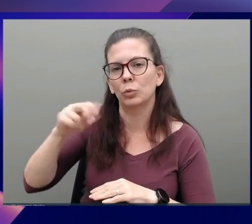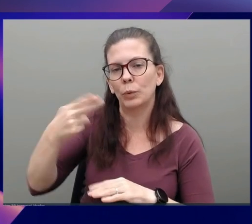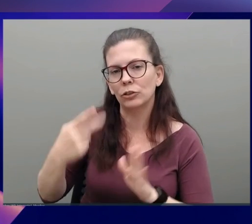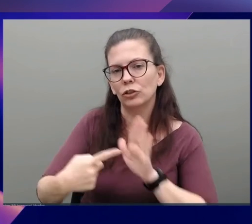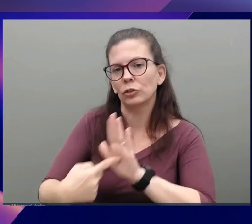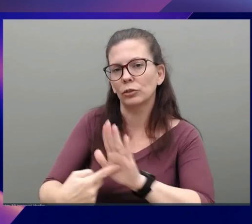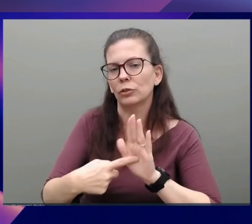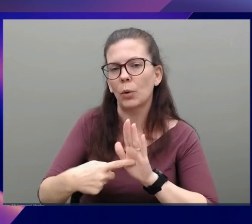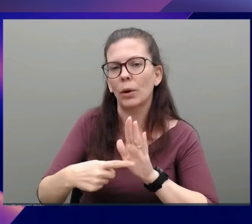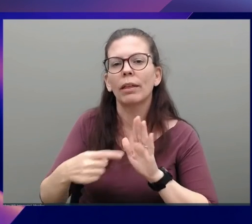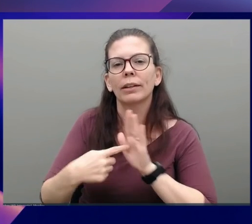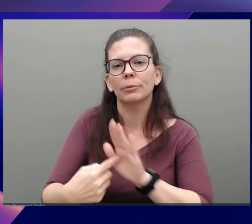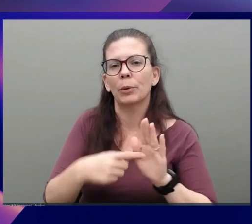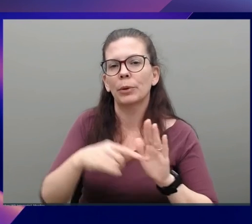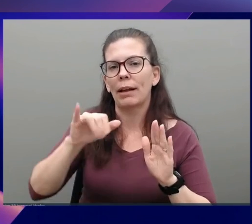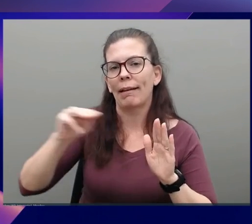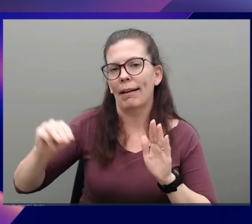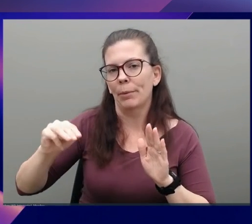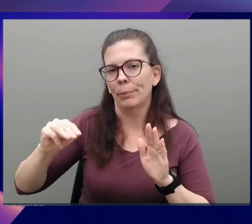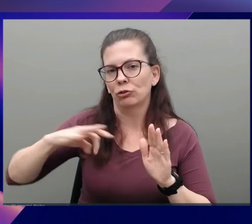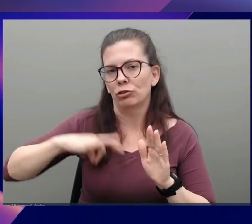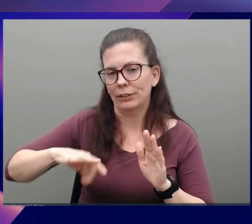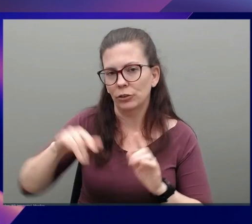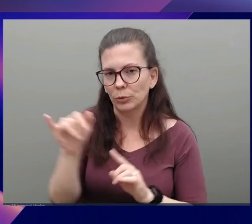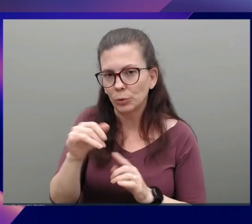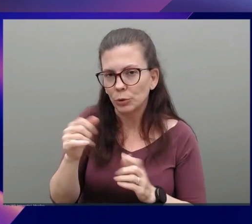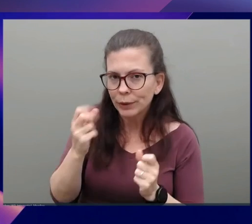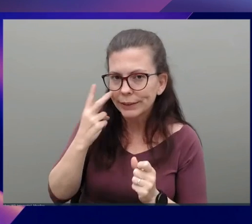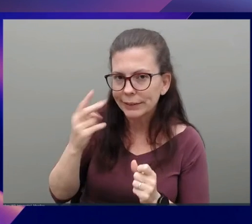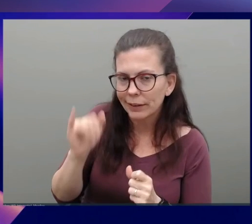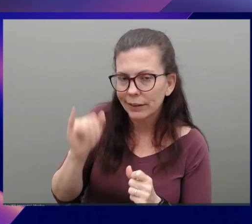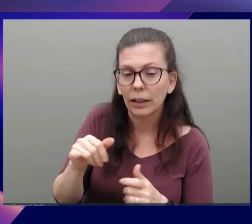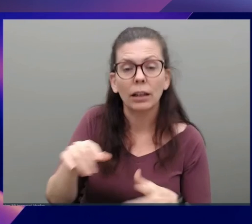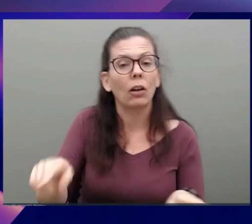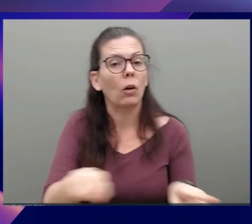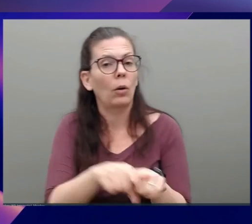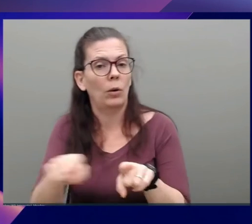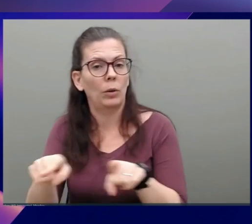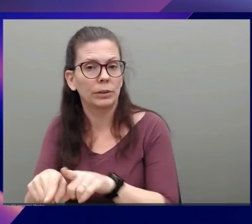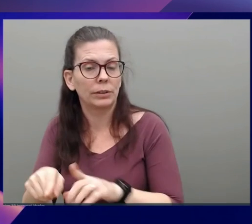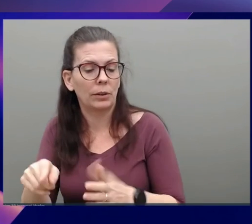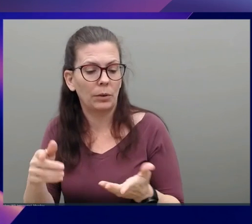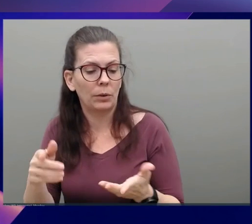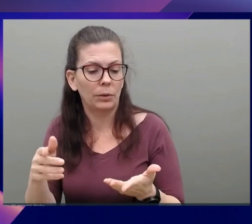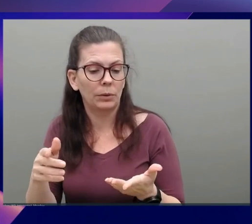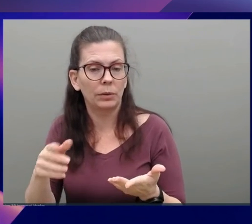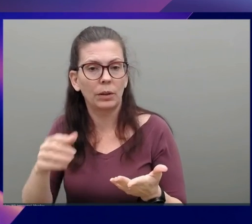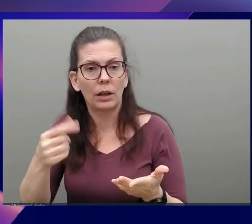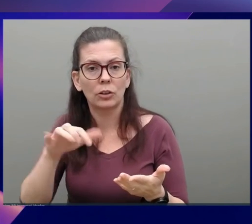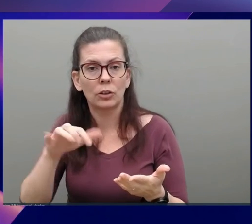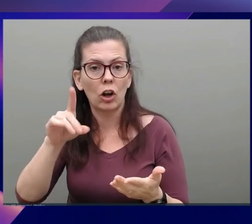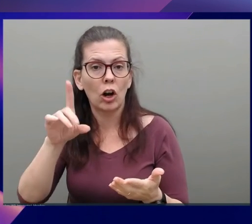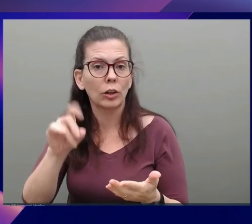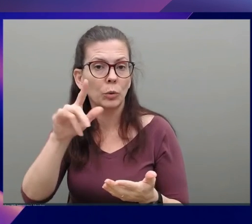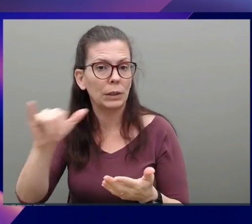So our viewers can see that. In addition to that, GuardDuty does catch these events.